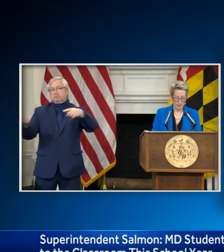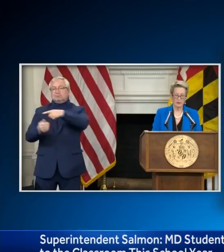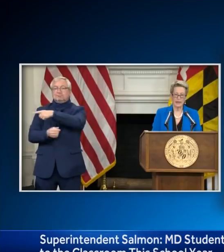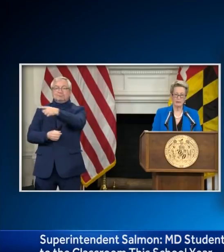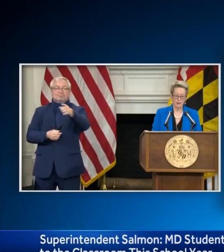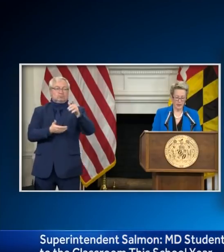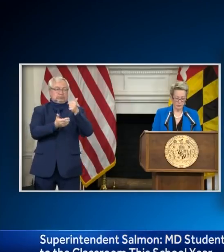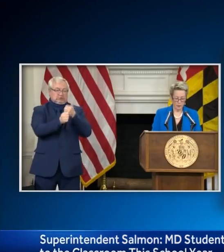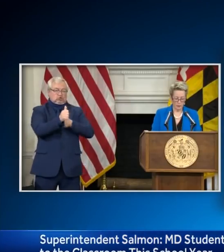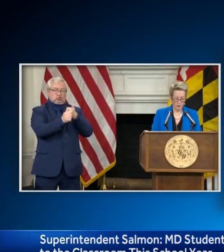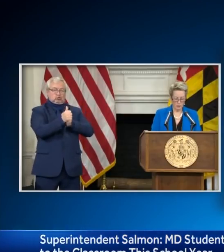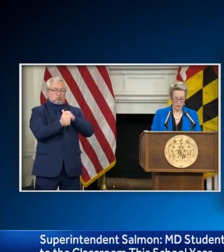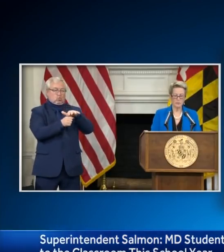SUPERINTENDENT AND SCHOOL BOARD.